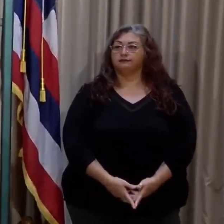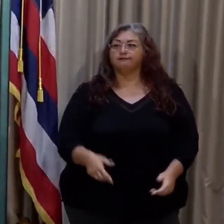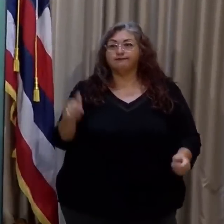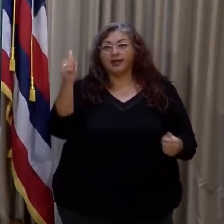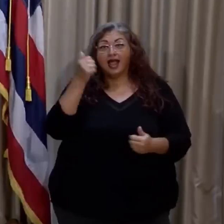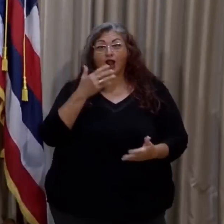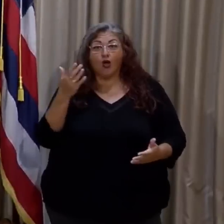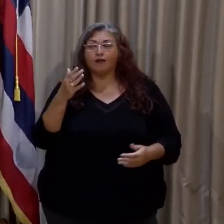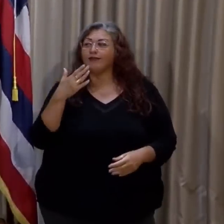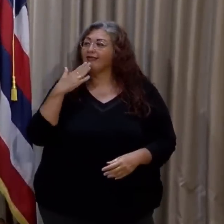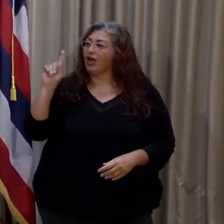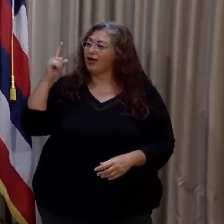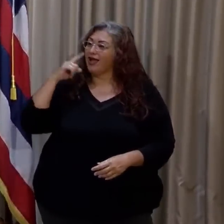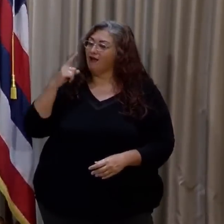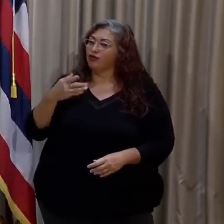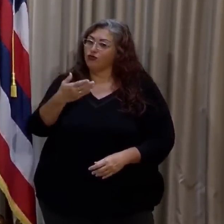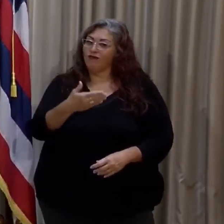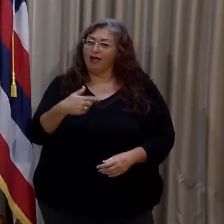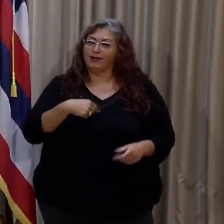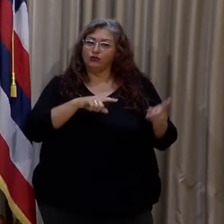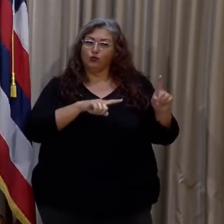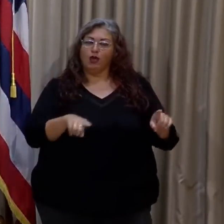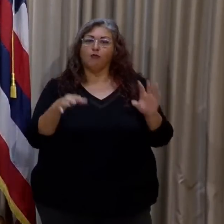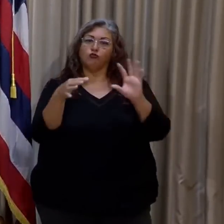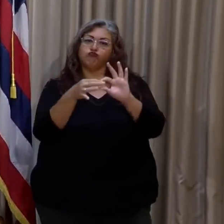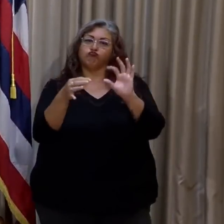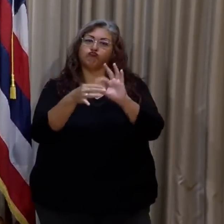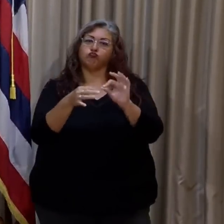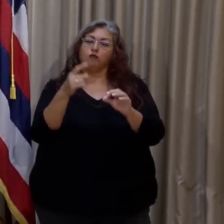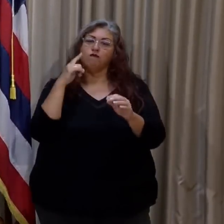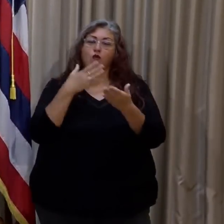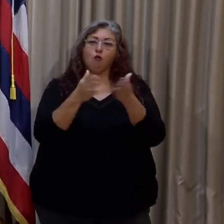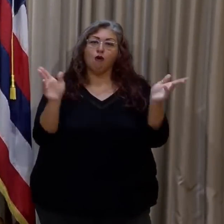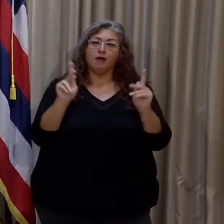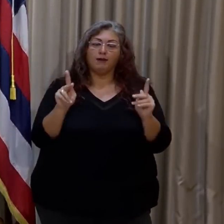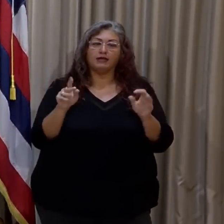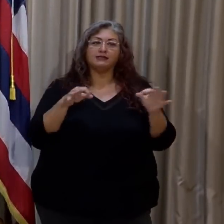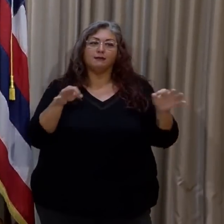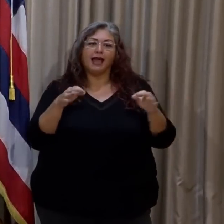SPOKESPERSON. ALOHA. THANK YOU, GOVERNOR FOR THE